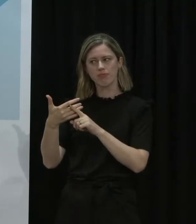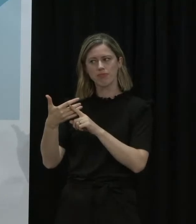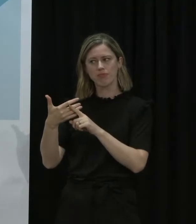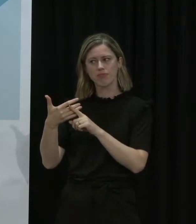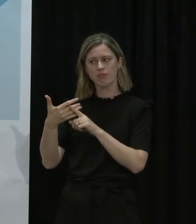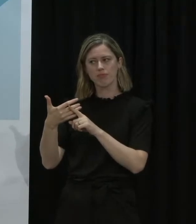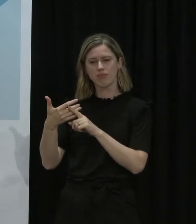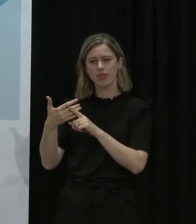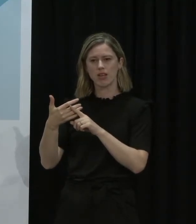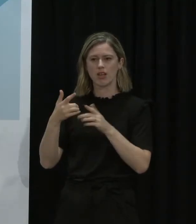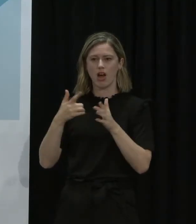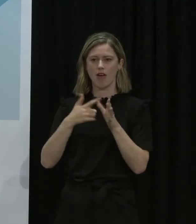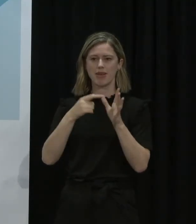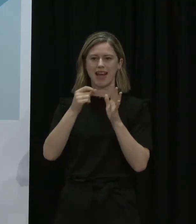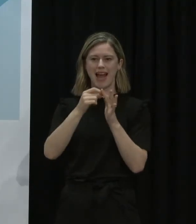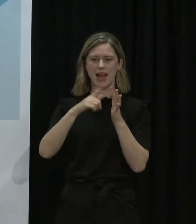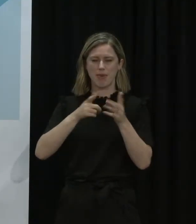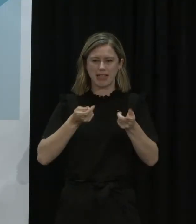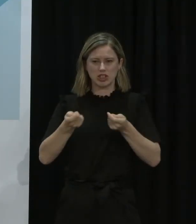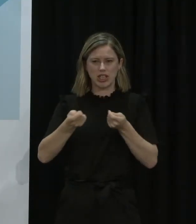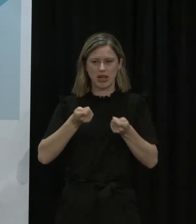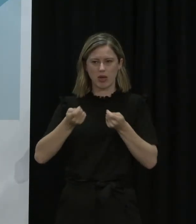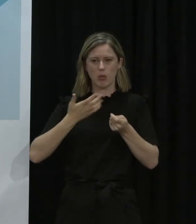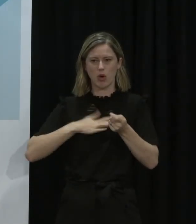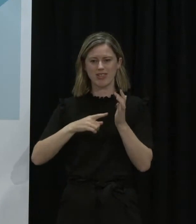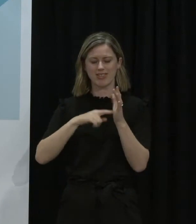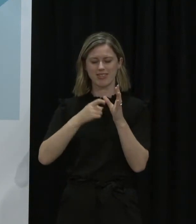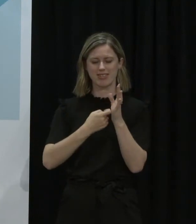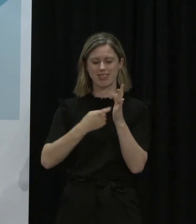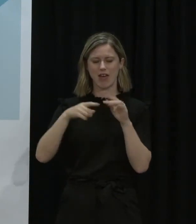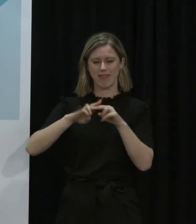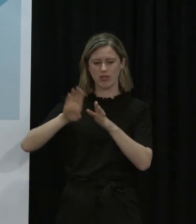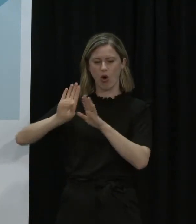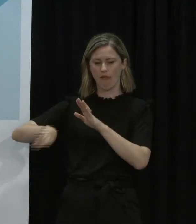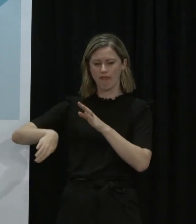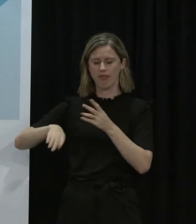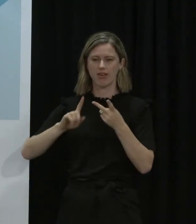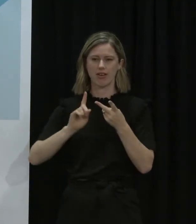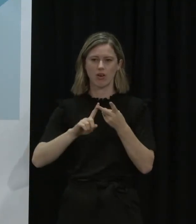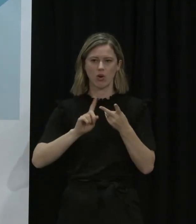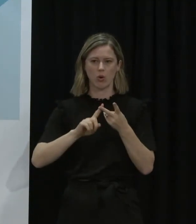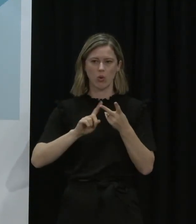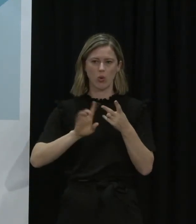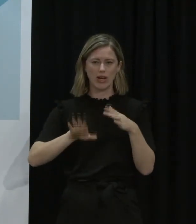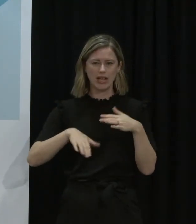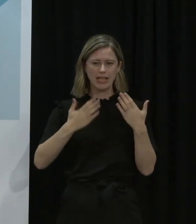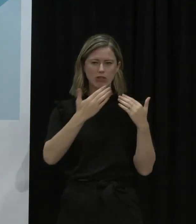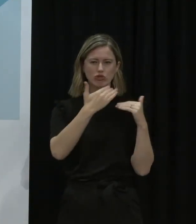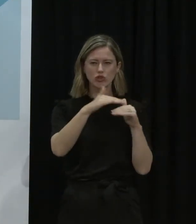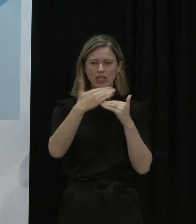past few months has been ensuring the smooth movement at